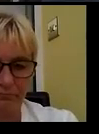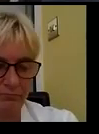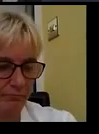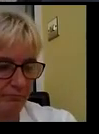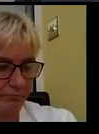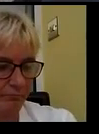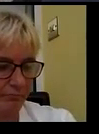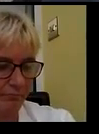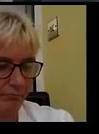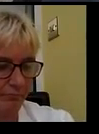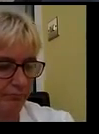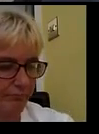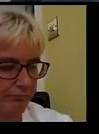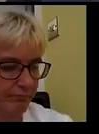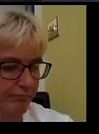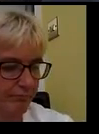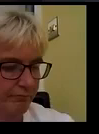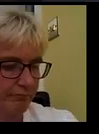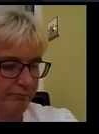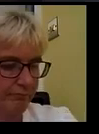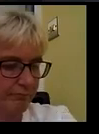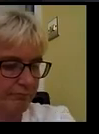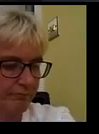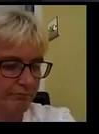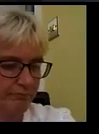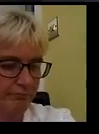government's position that we have to carry on paying too much money for our